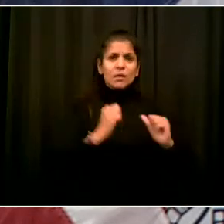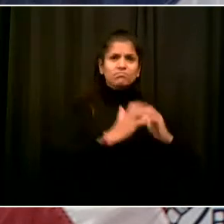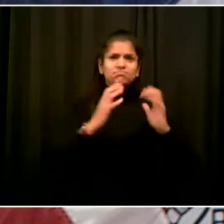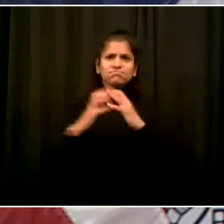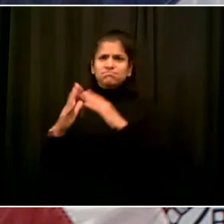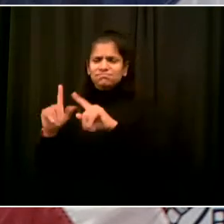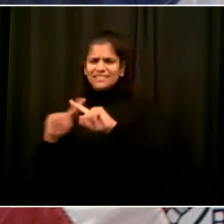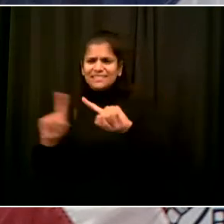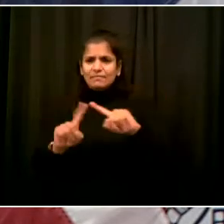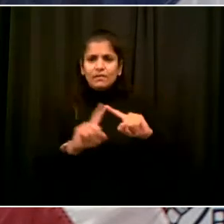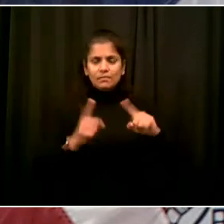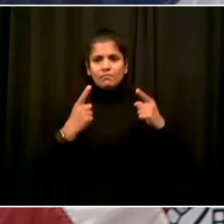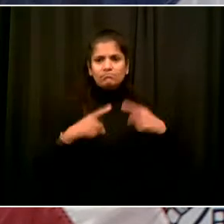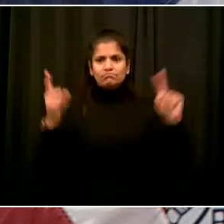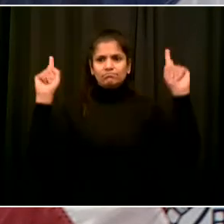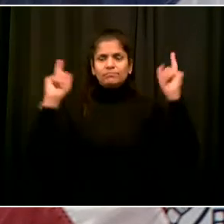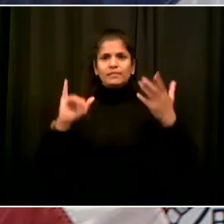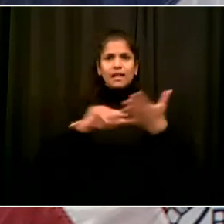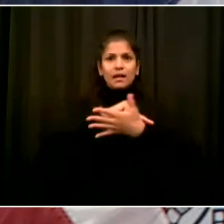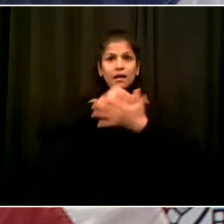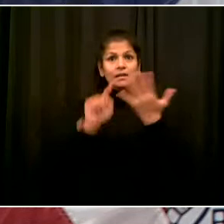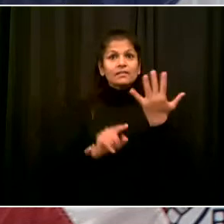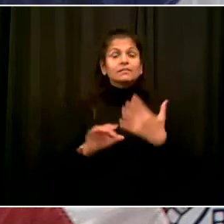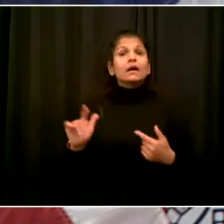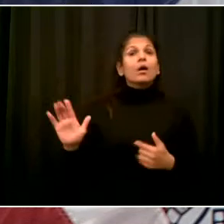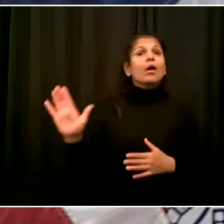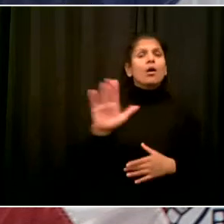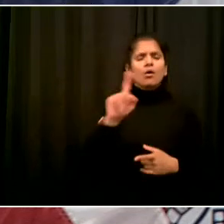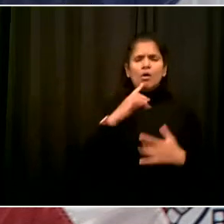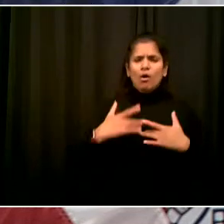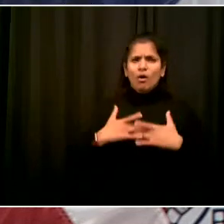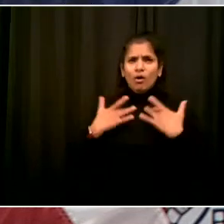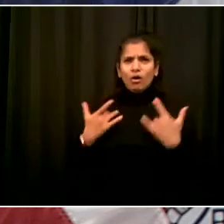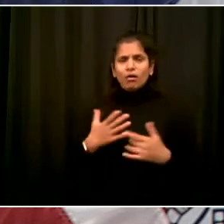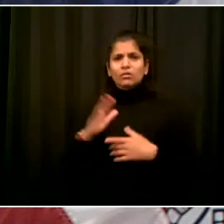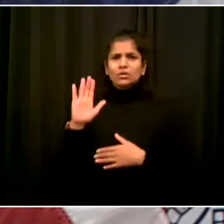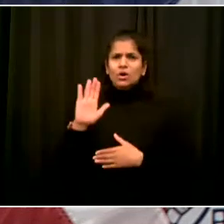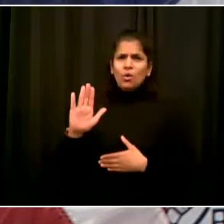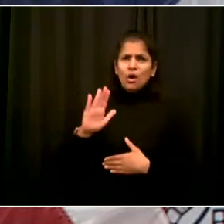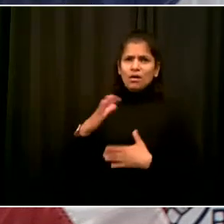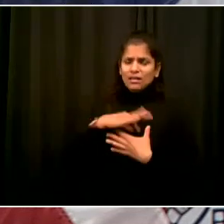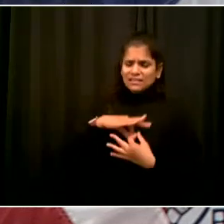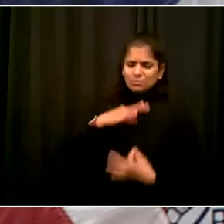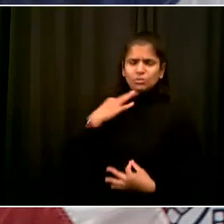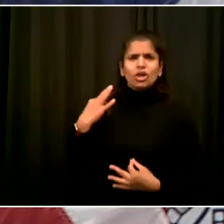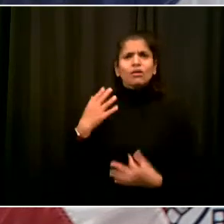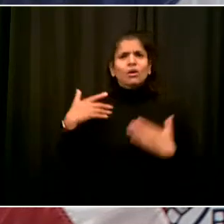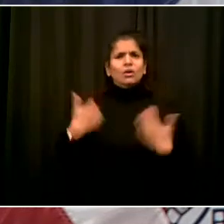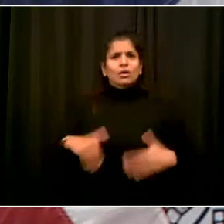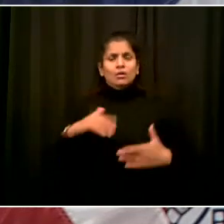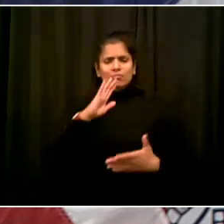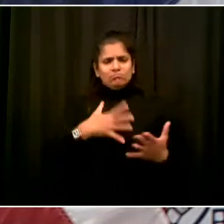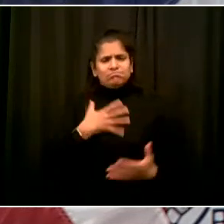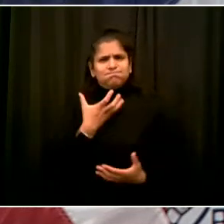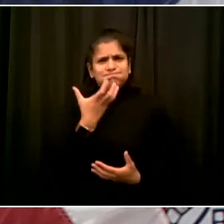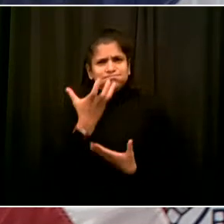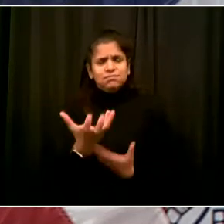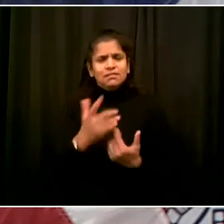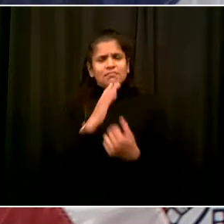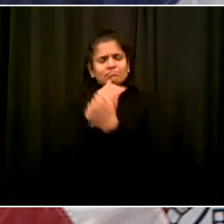PATH.